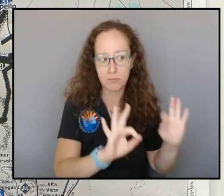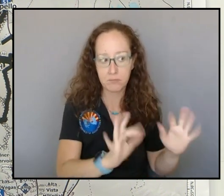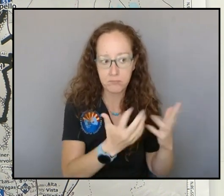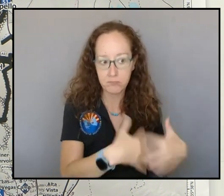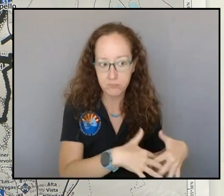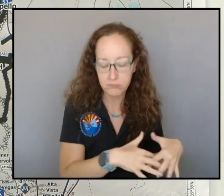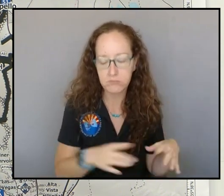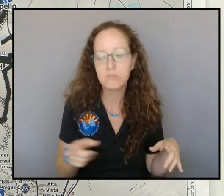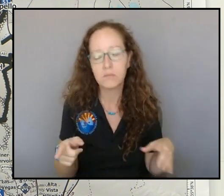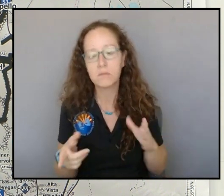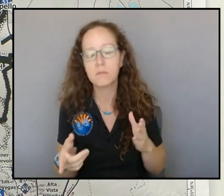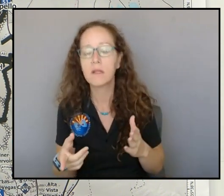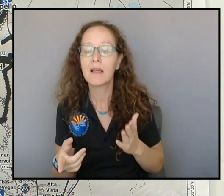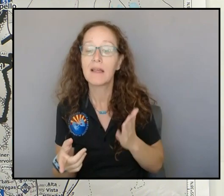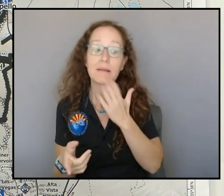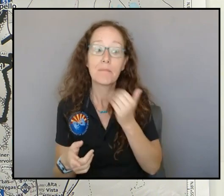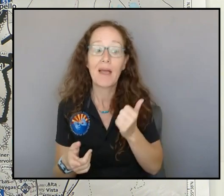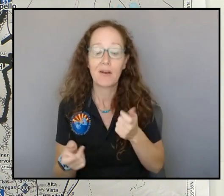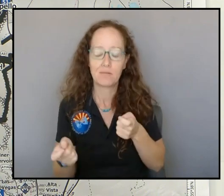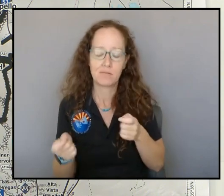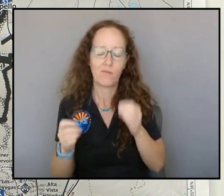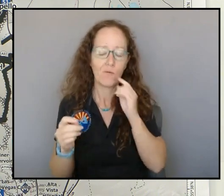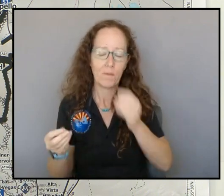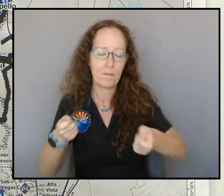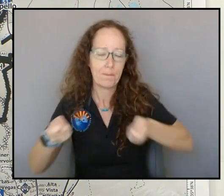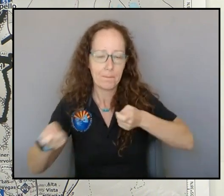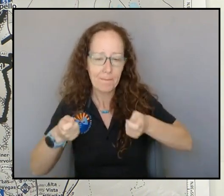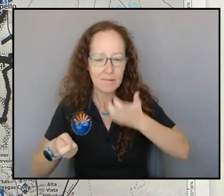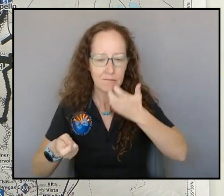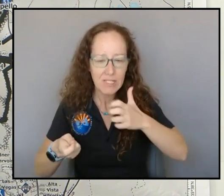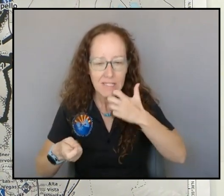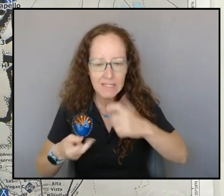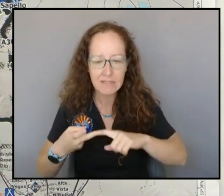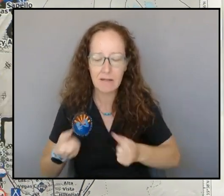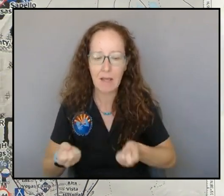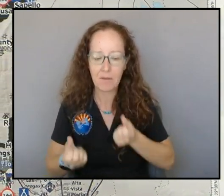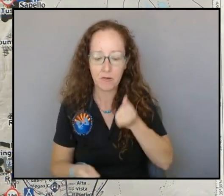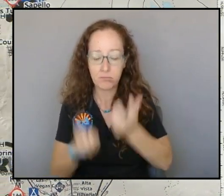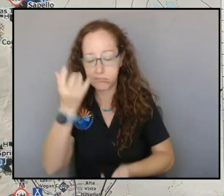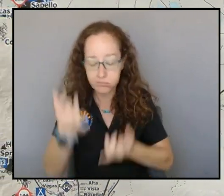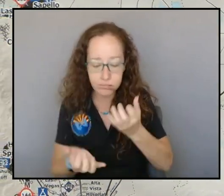the heat, and severity, and intensity of the firing operations out there. So, those folks, like I said, they've got a